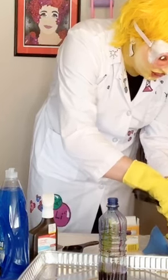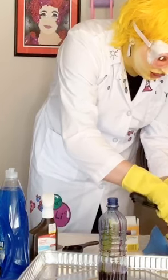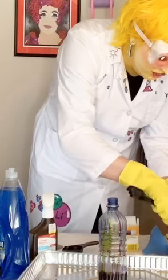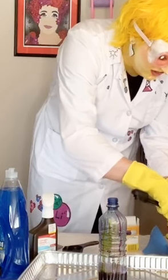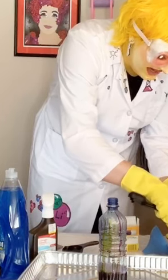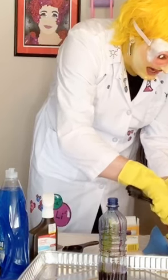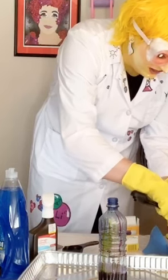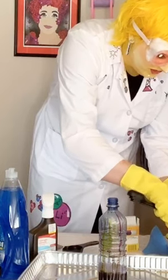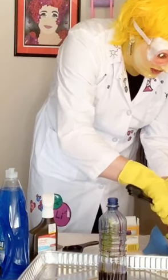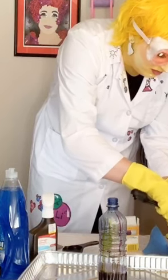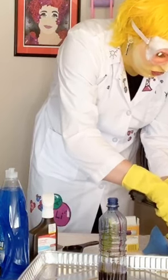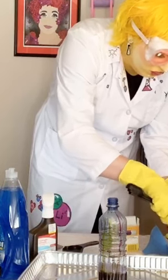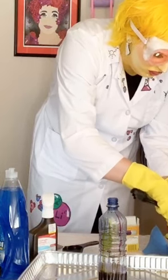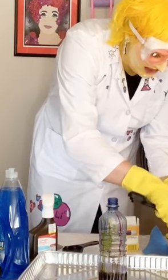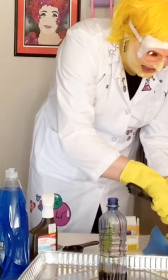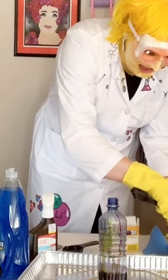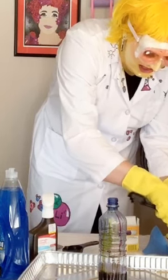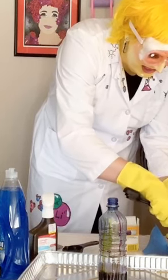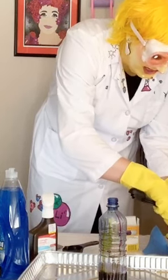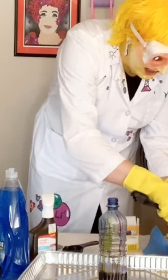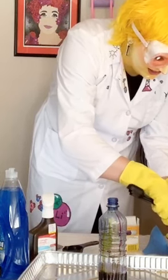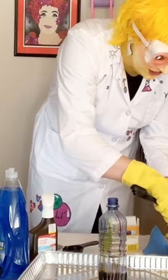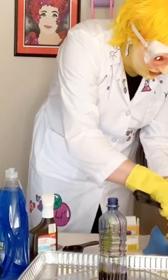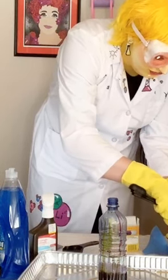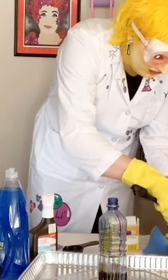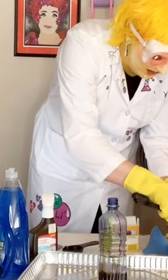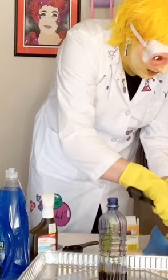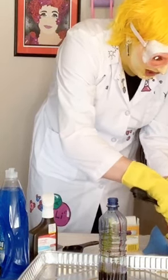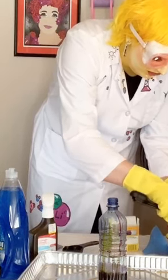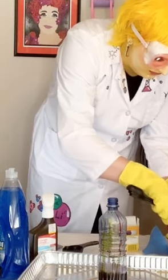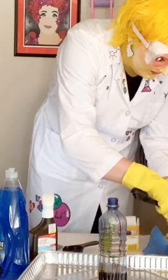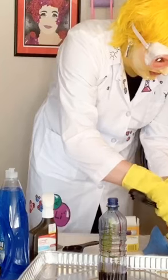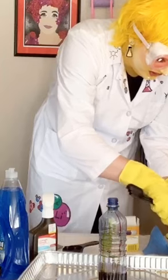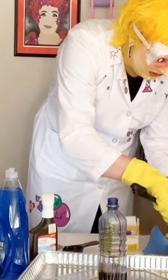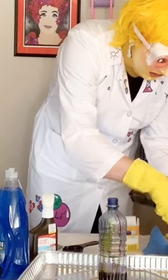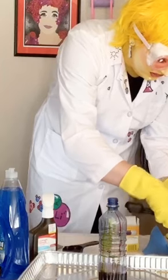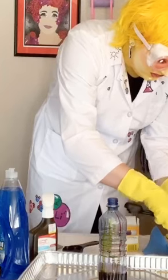So that we can pour it neatly into the bottle. BARB: It's beginning to smell like